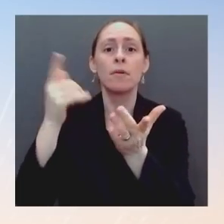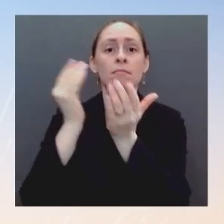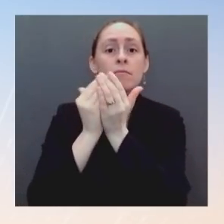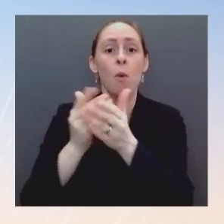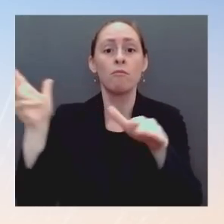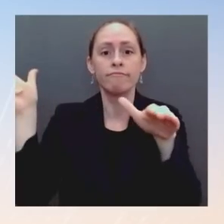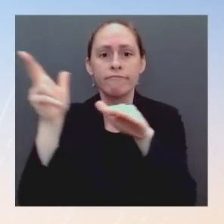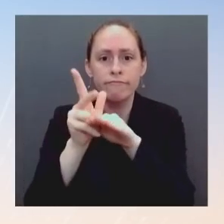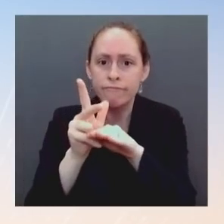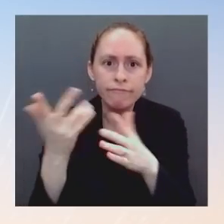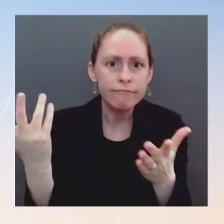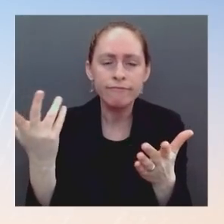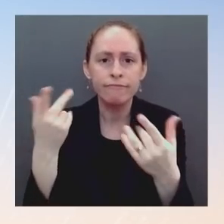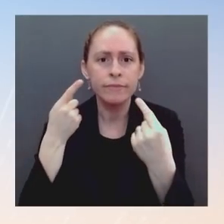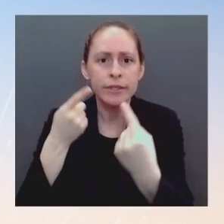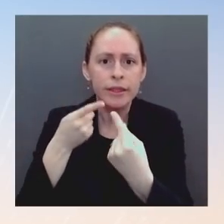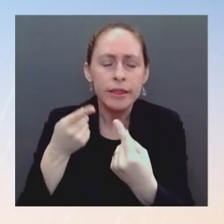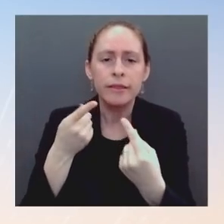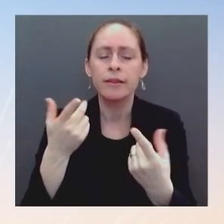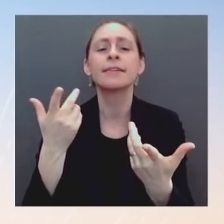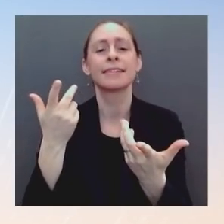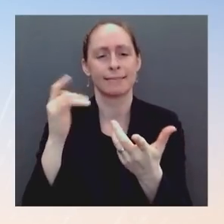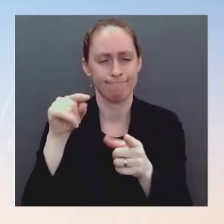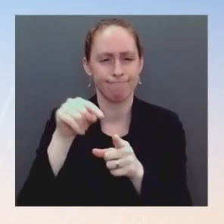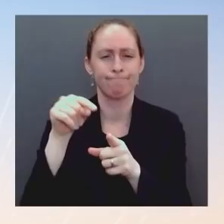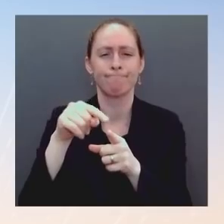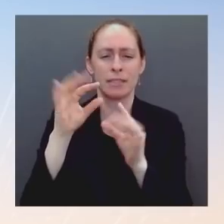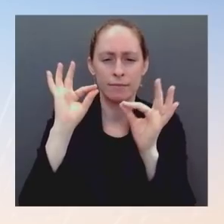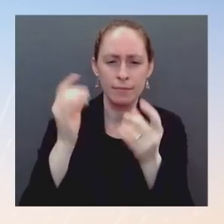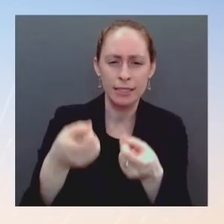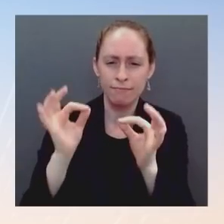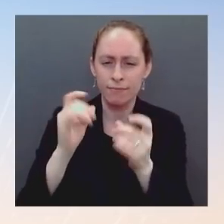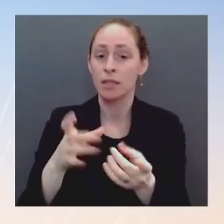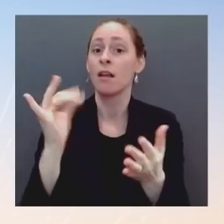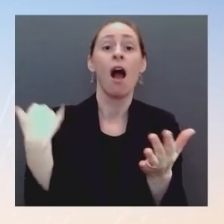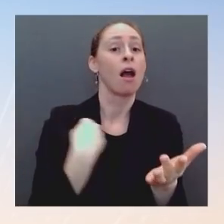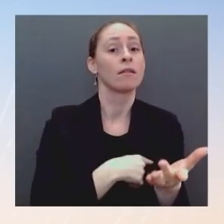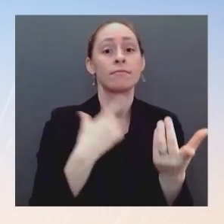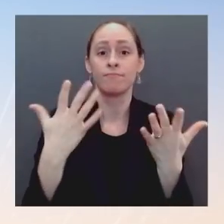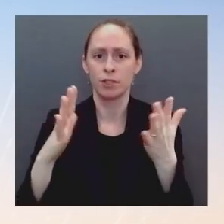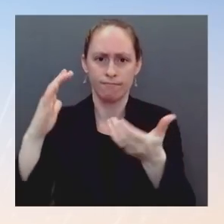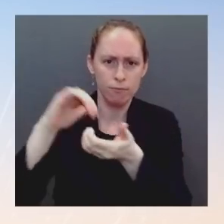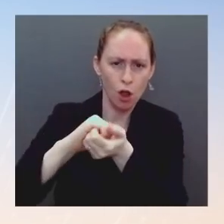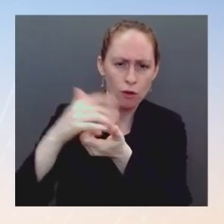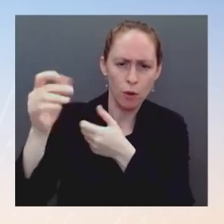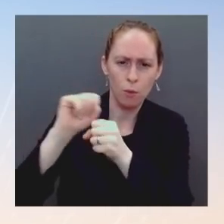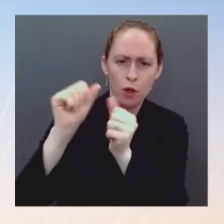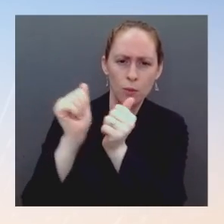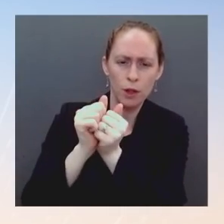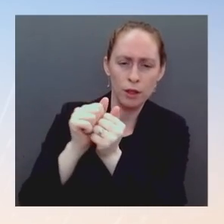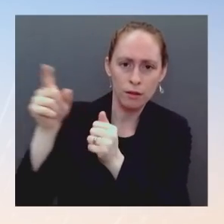is partnering with the Port of Oakland to set up a new 25-acre pop-up site to make it easier for agricultural companies